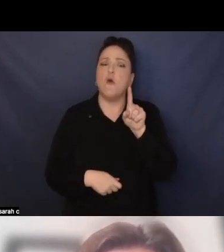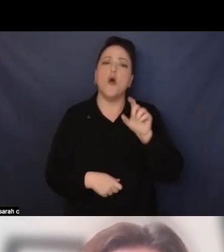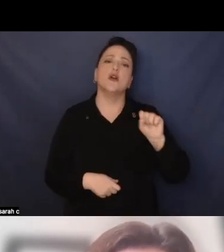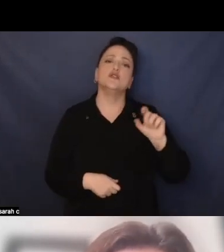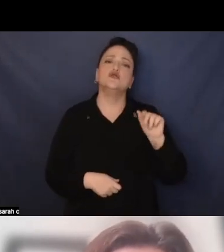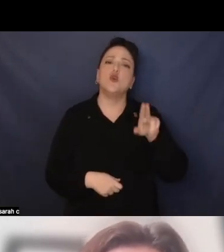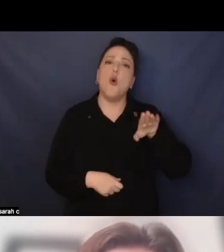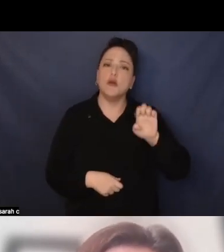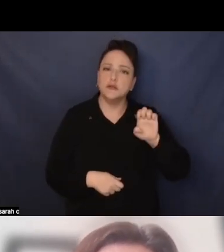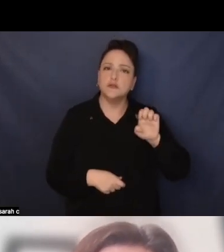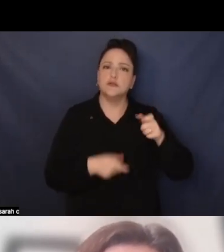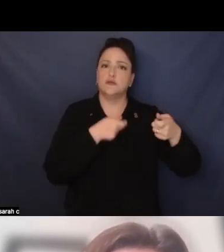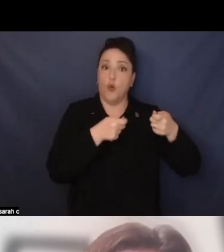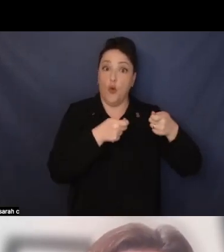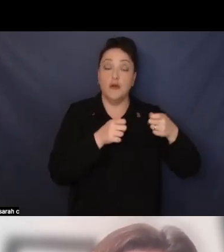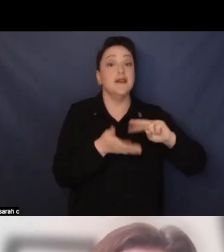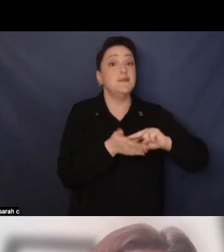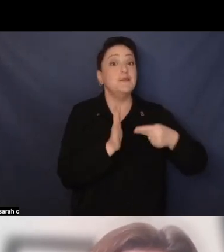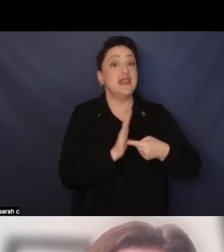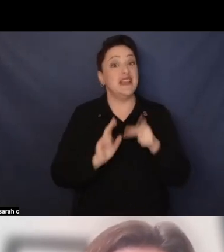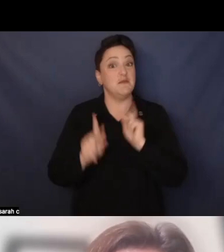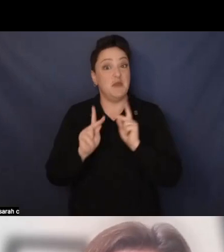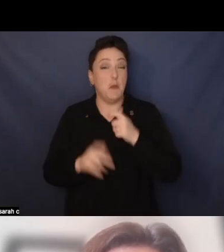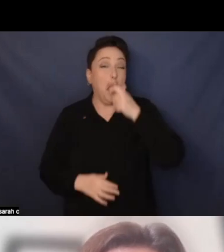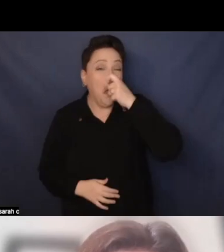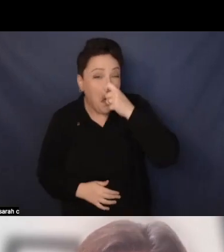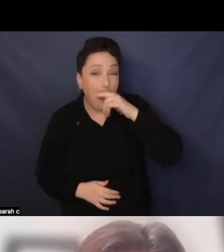it should be used on people who are symptomatic with something that is contagious.